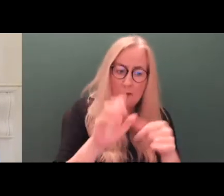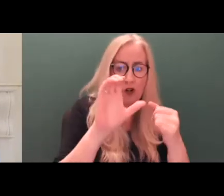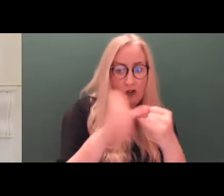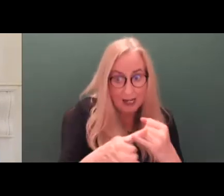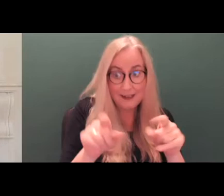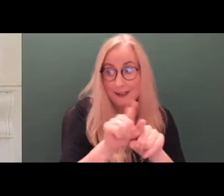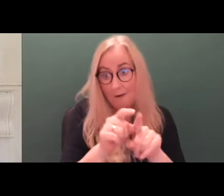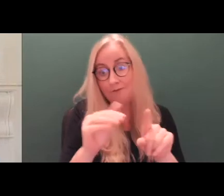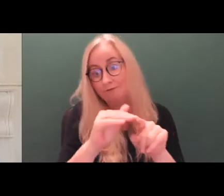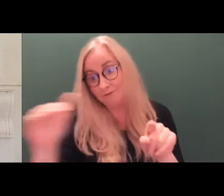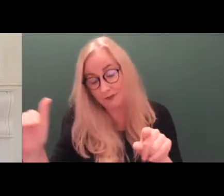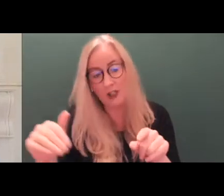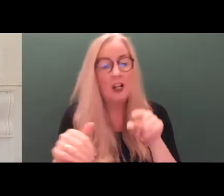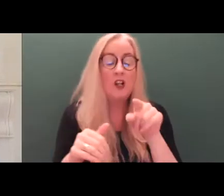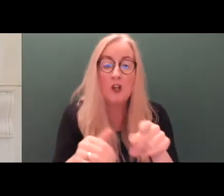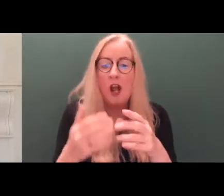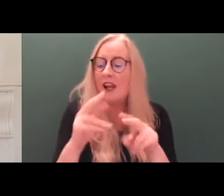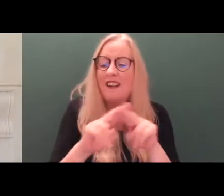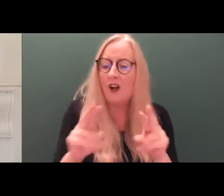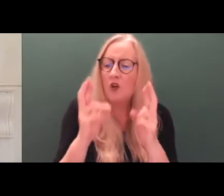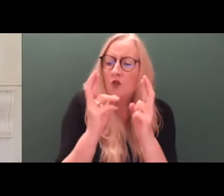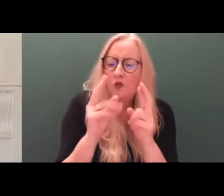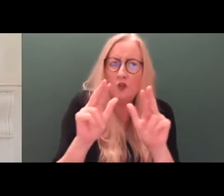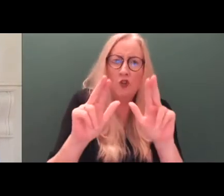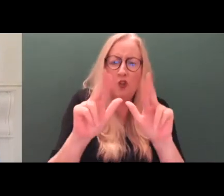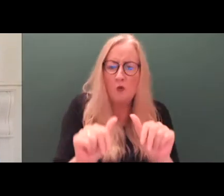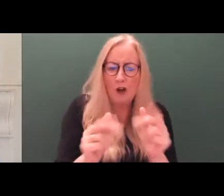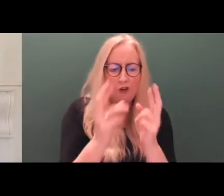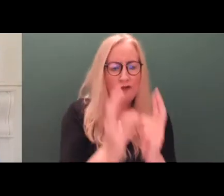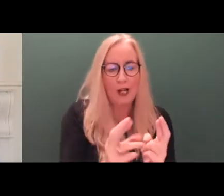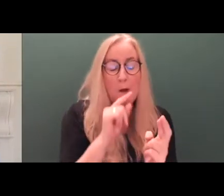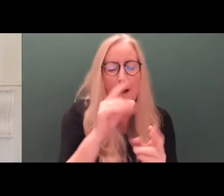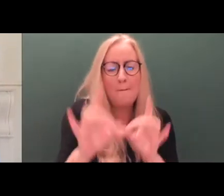Now it doesn't provide new rights, but it does make clear how these existing